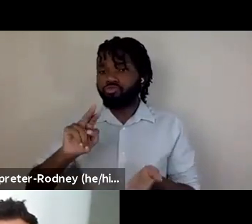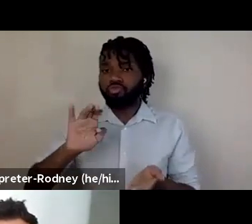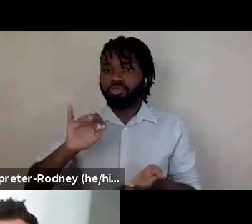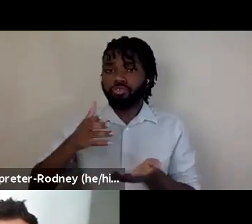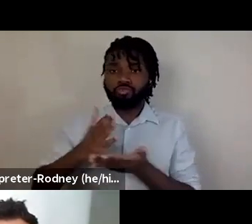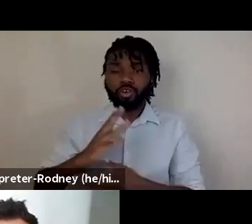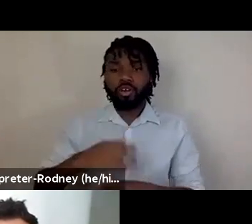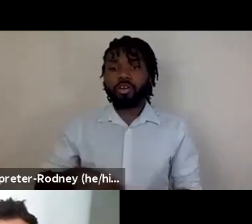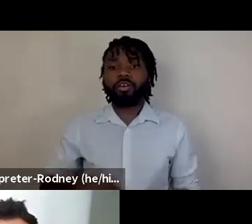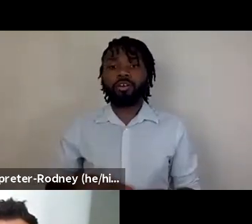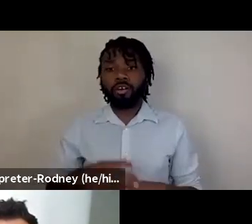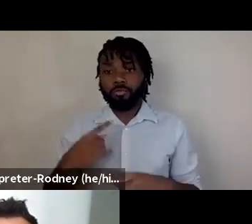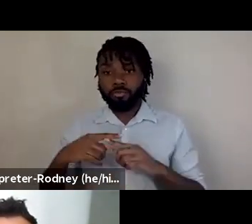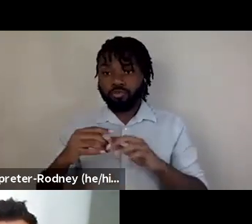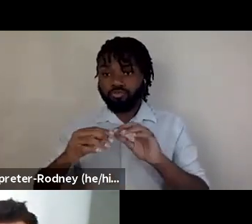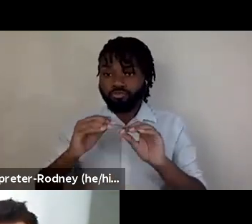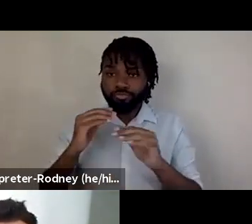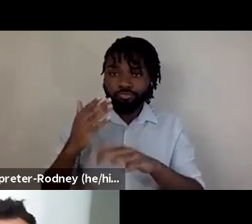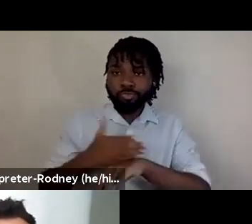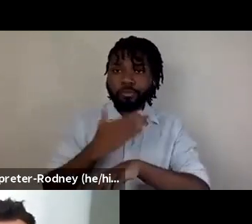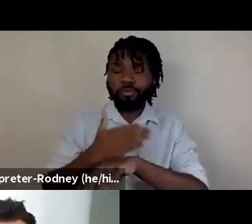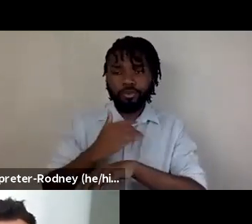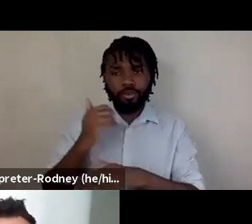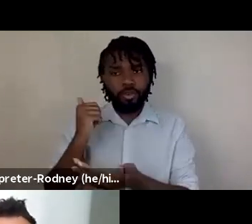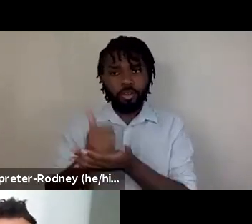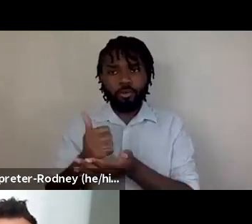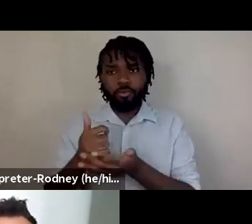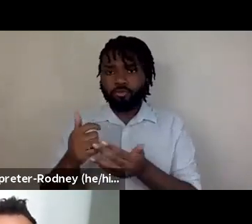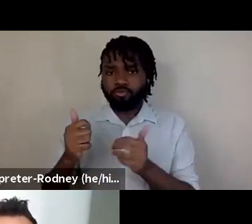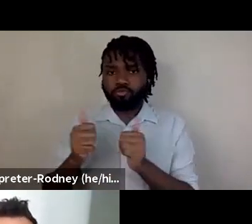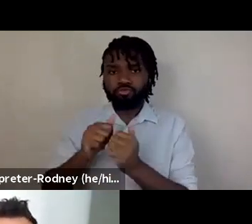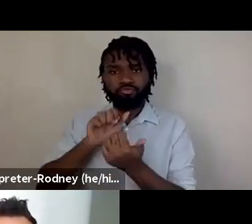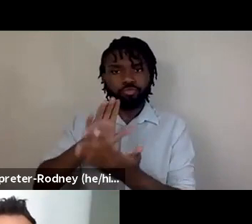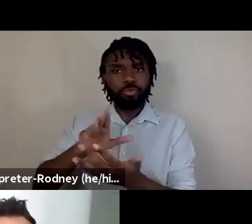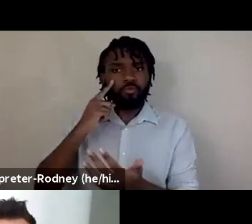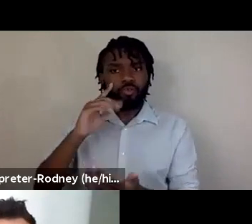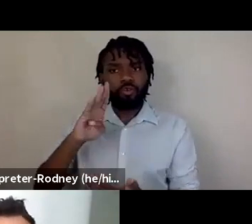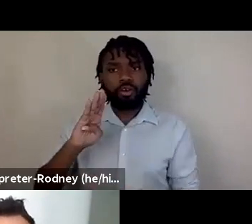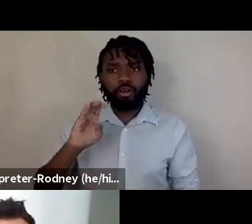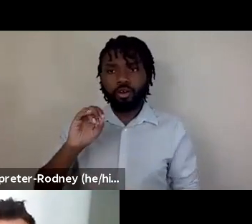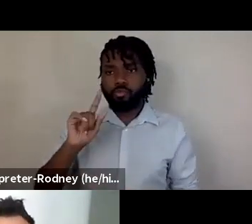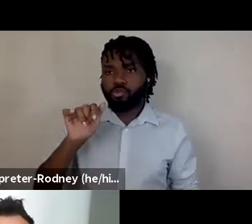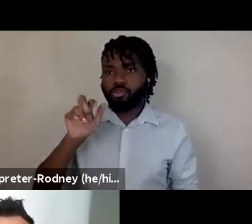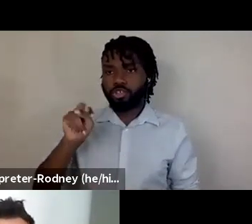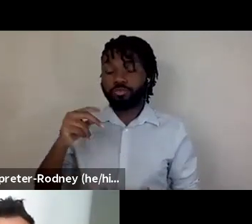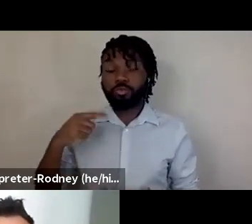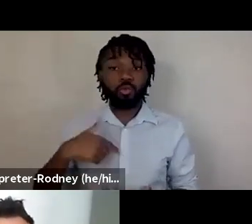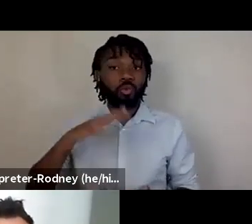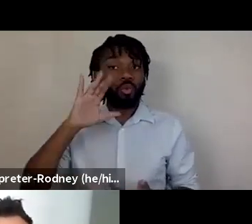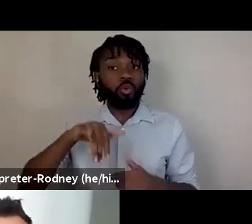to both disability justice and abolition as a project. We know that colonization and transatlantic,